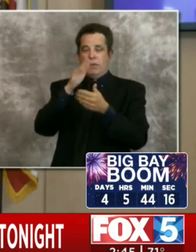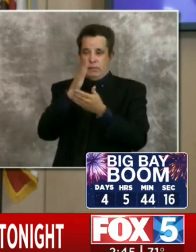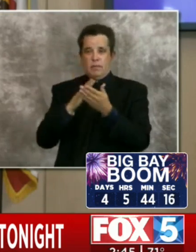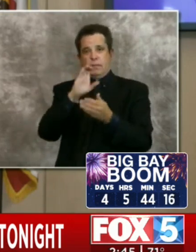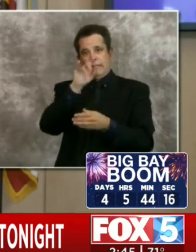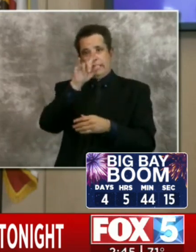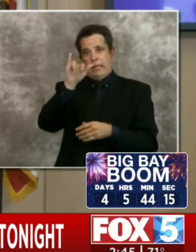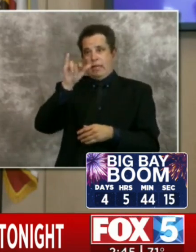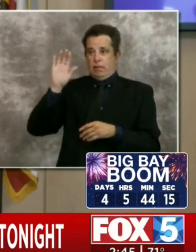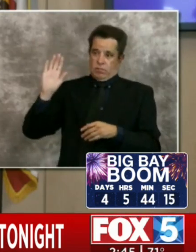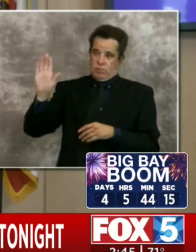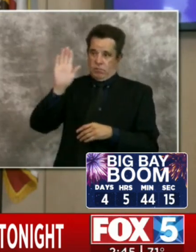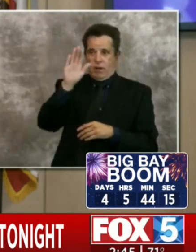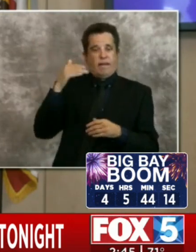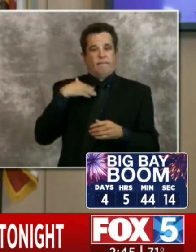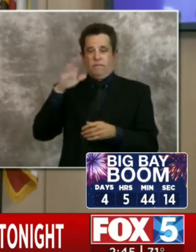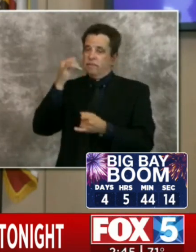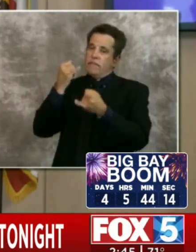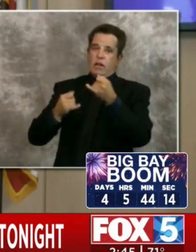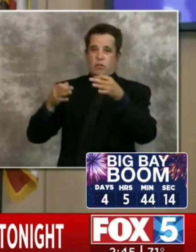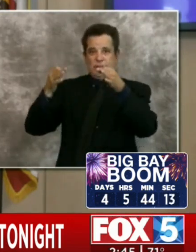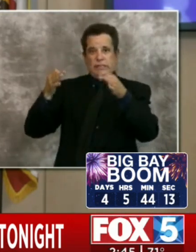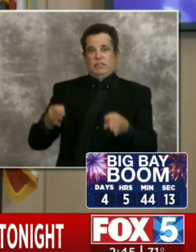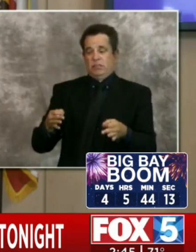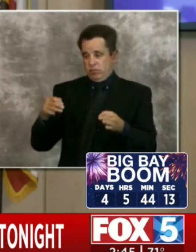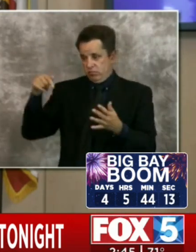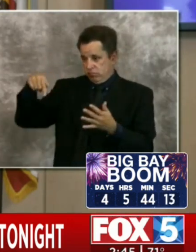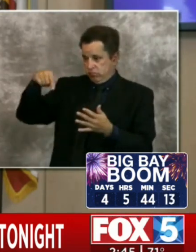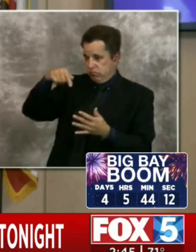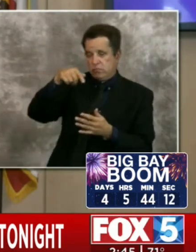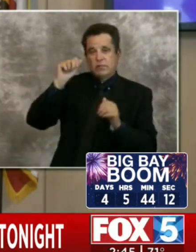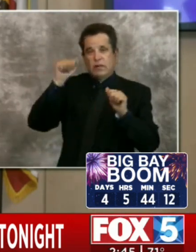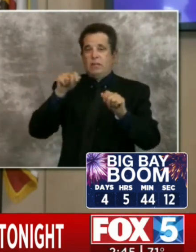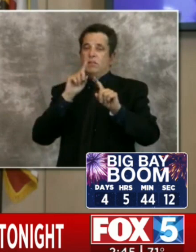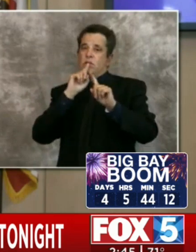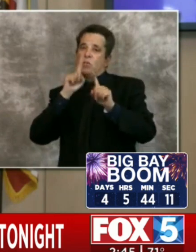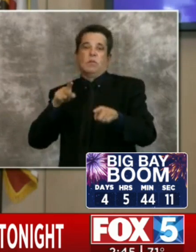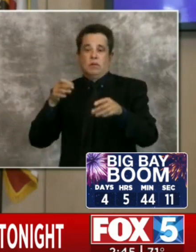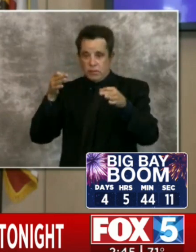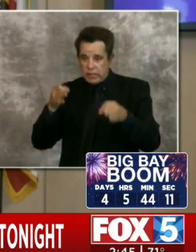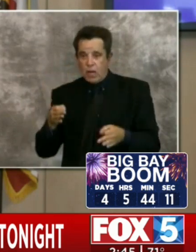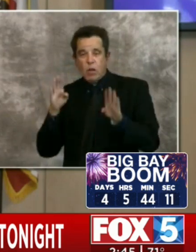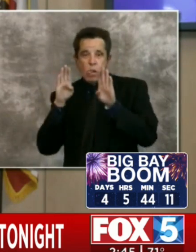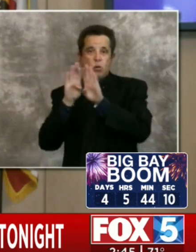TO CELEBRATE THE HOLIDAY AT THE BEACHES, ALTHOUGH. PLEASE REMEMBER THE COASTAL CITIES DO